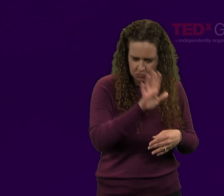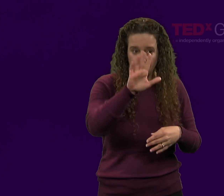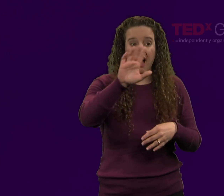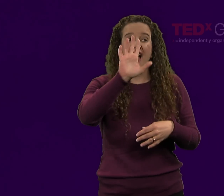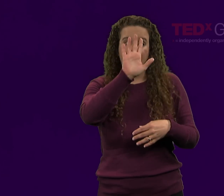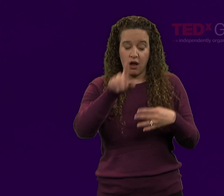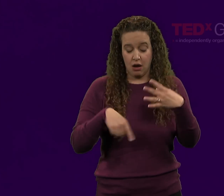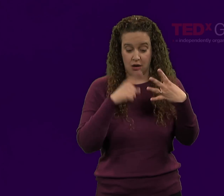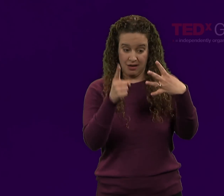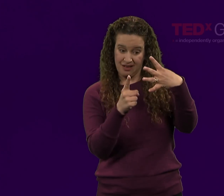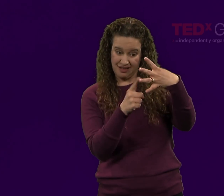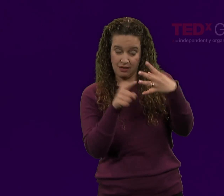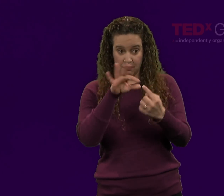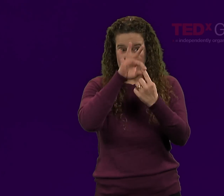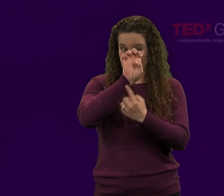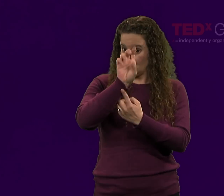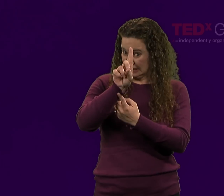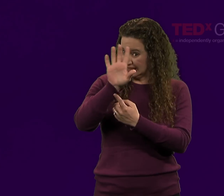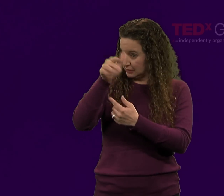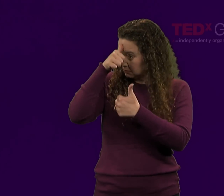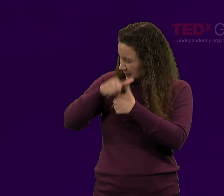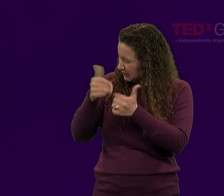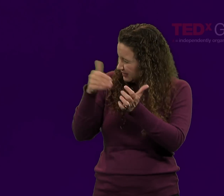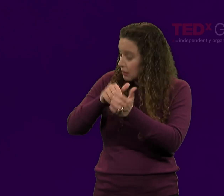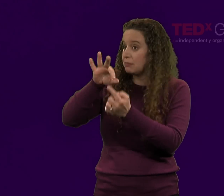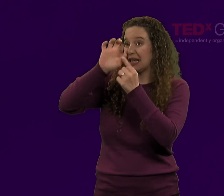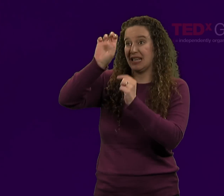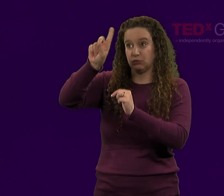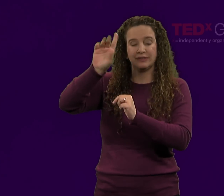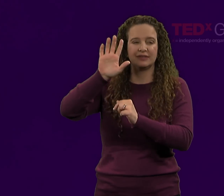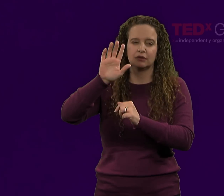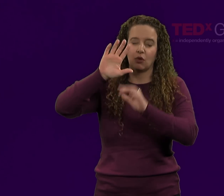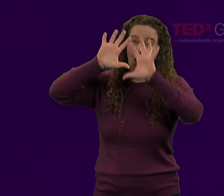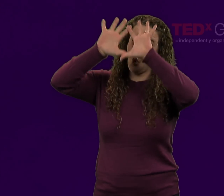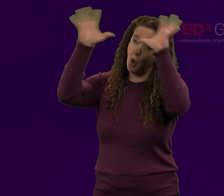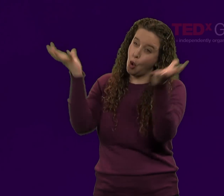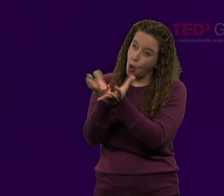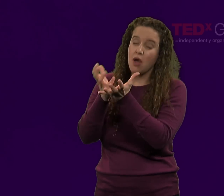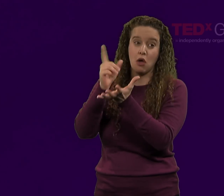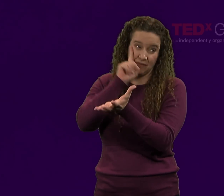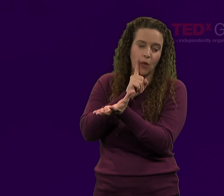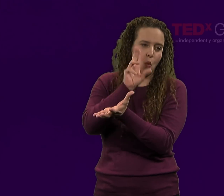We understand research is related to deafness, and we understand that deaf education and in a special education arena,